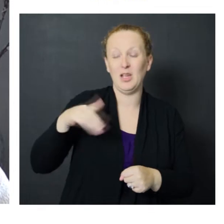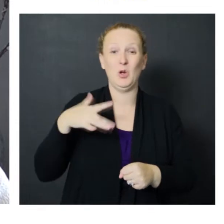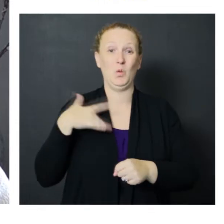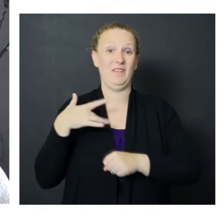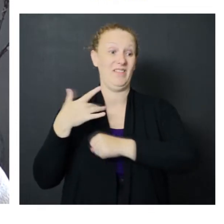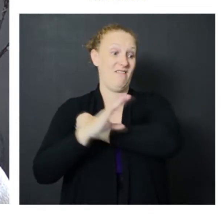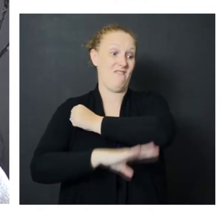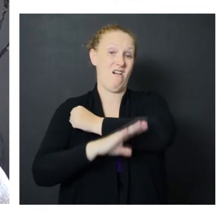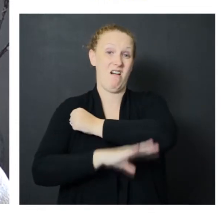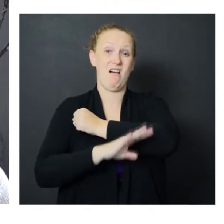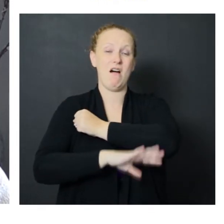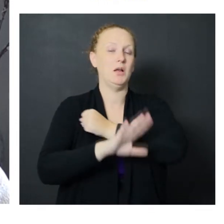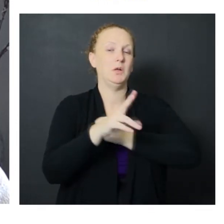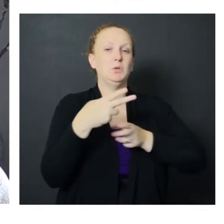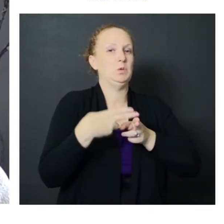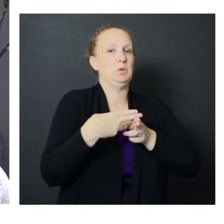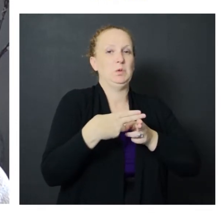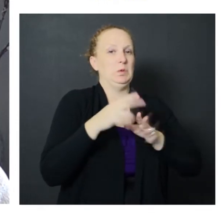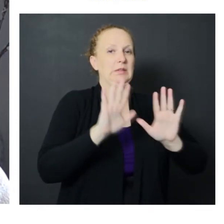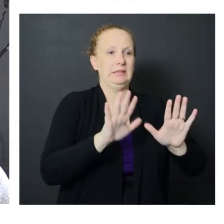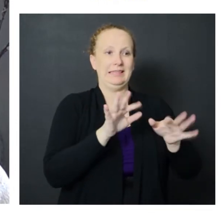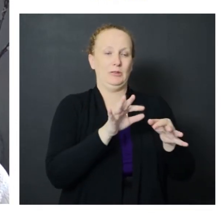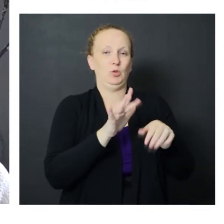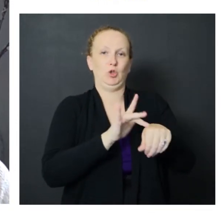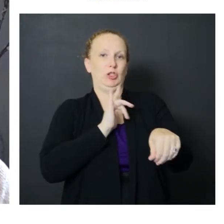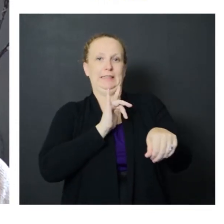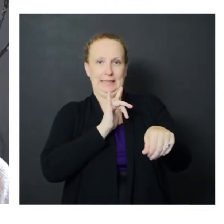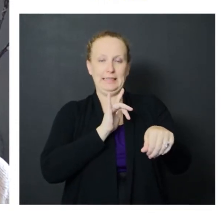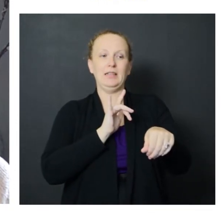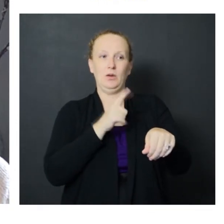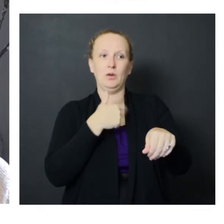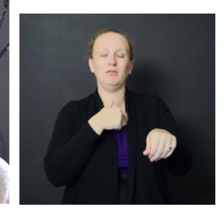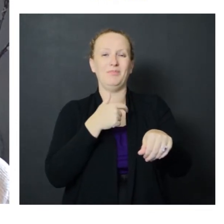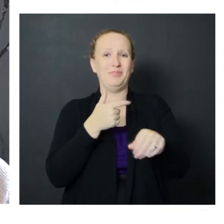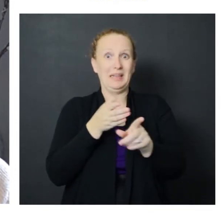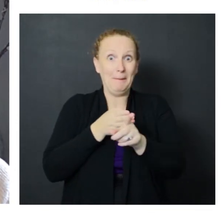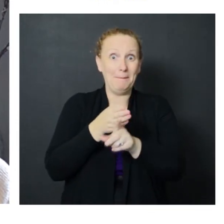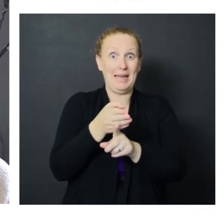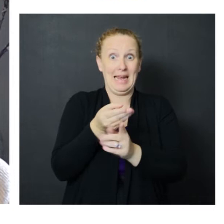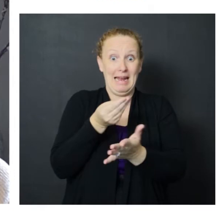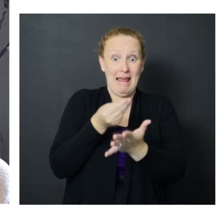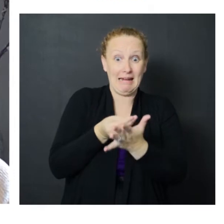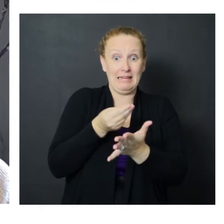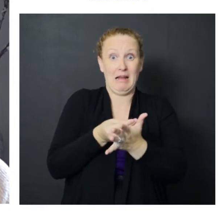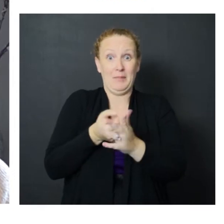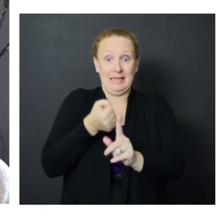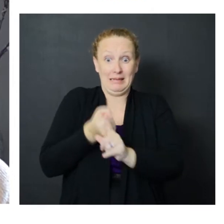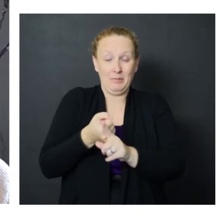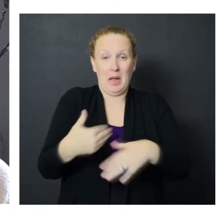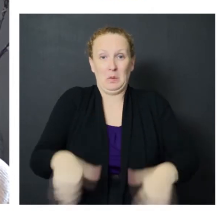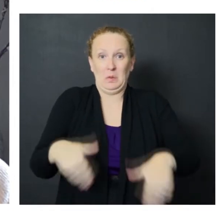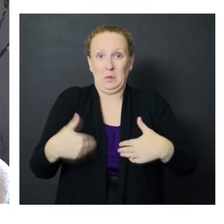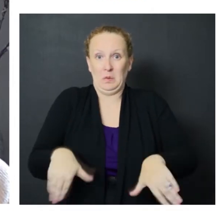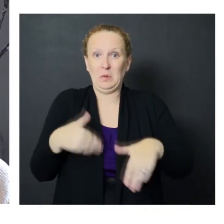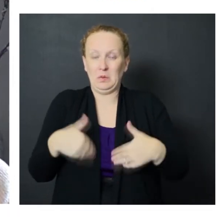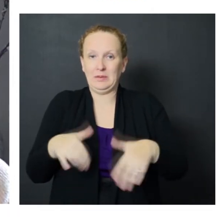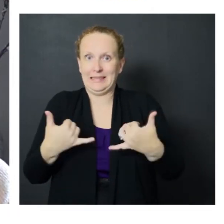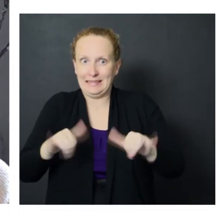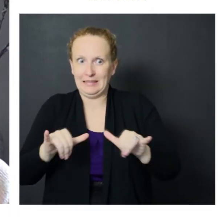things in the fall. It'll be just too soon because the main economic impacts will just really kick in at that time.